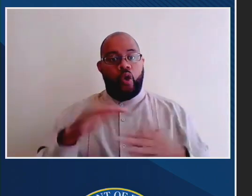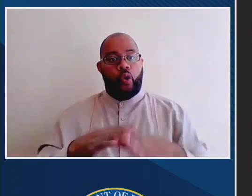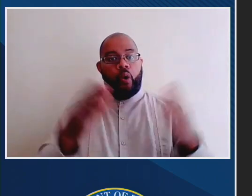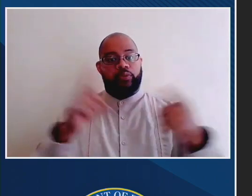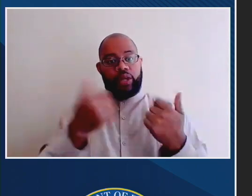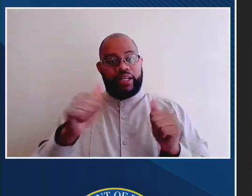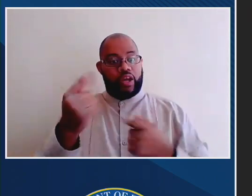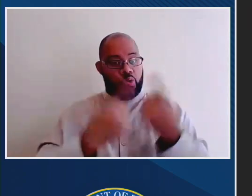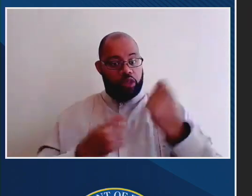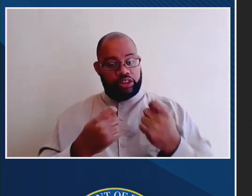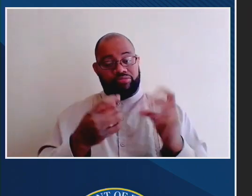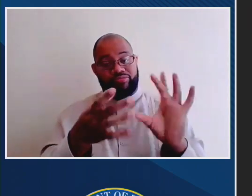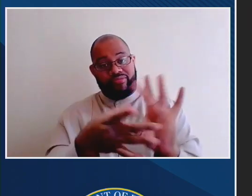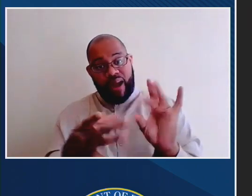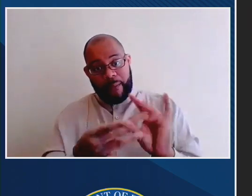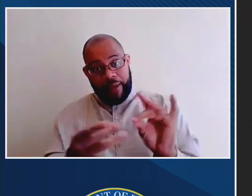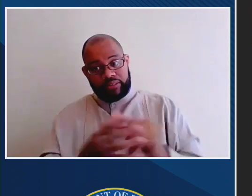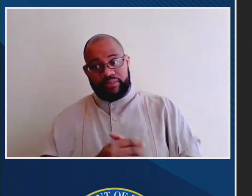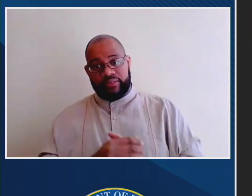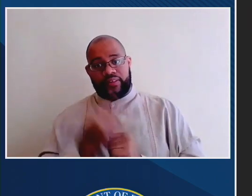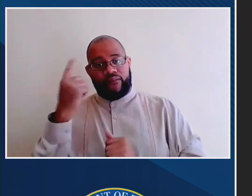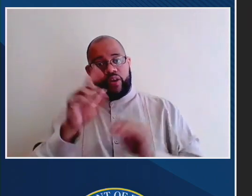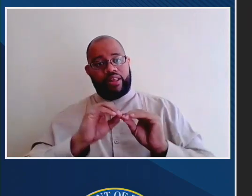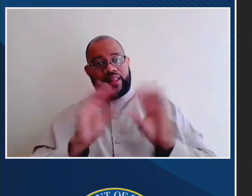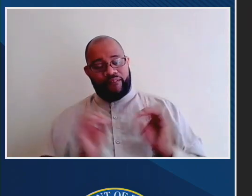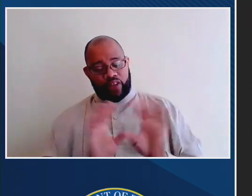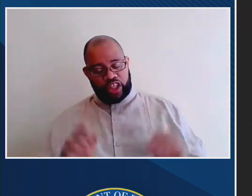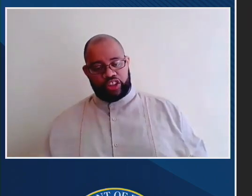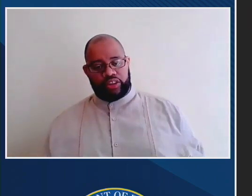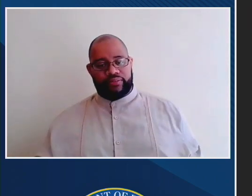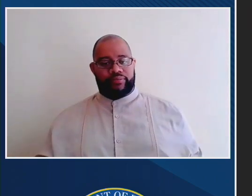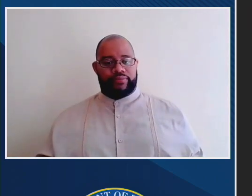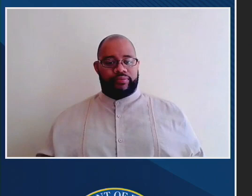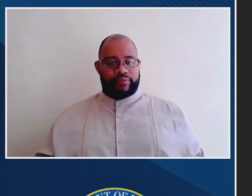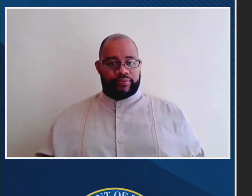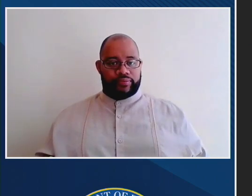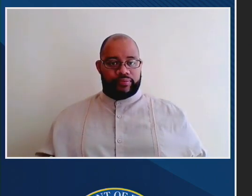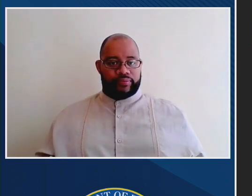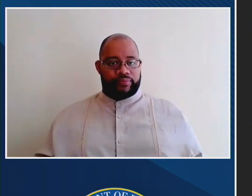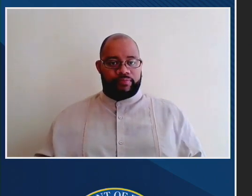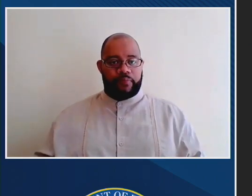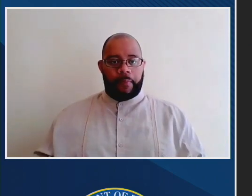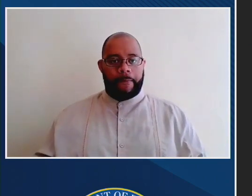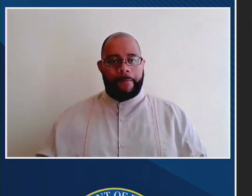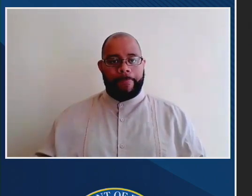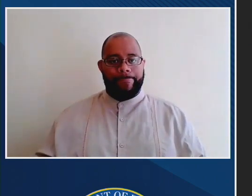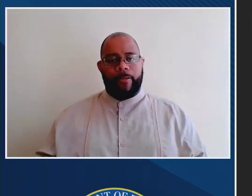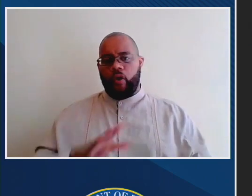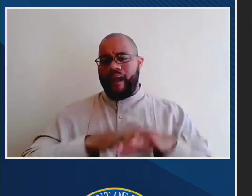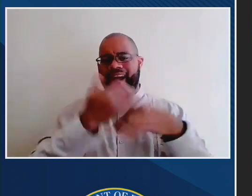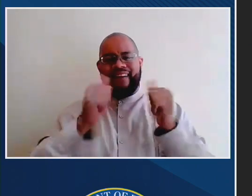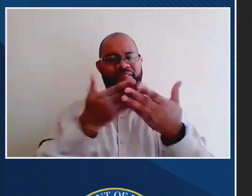or comments for clarification on any of the things that we have gone through so